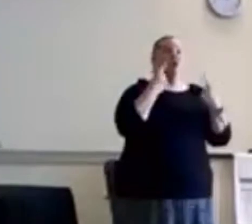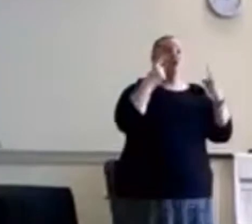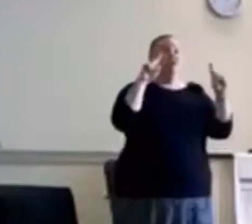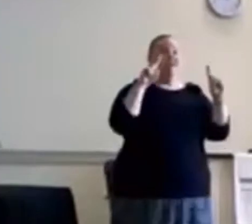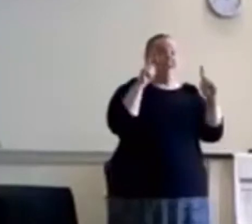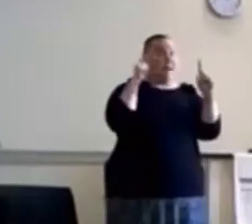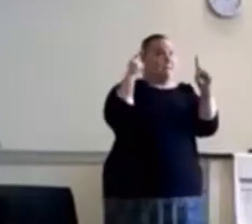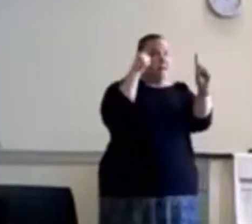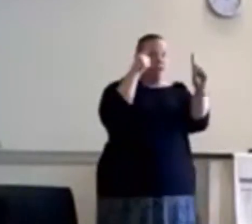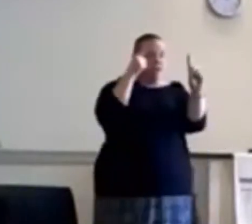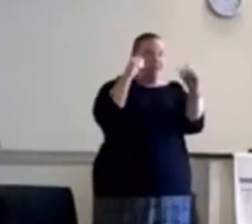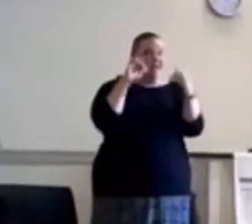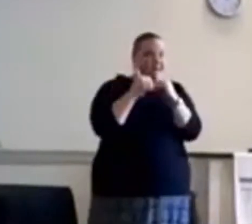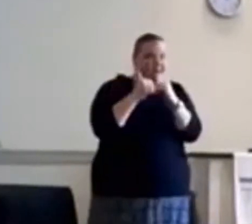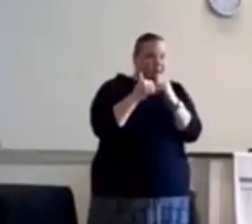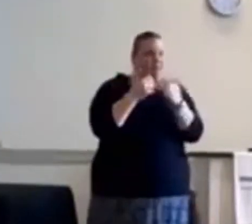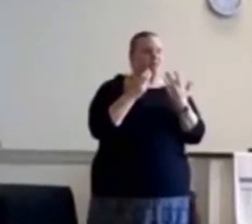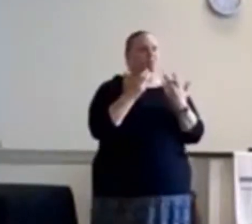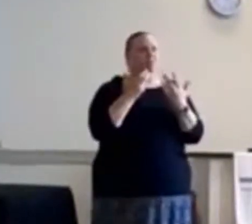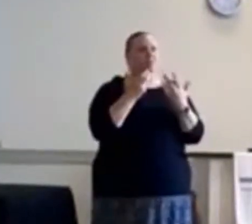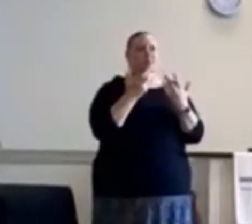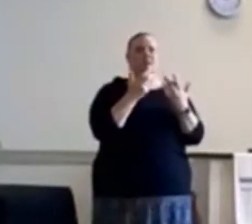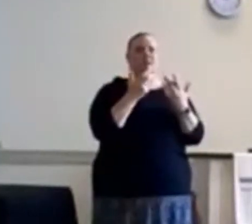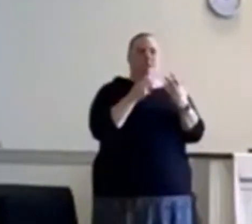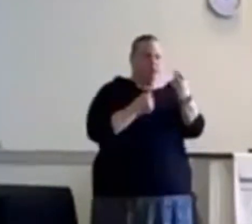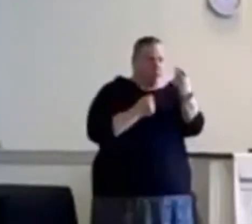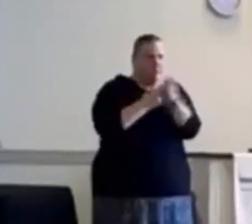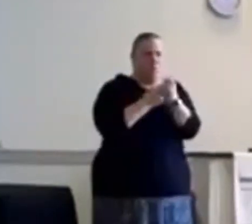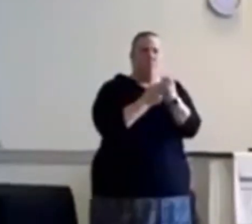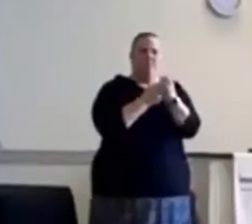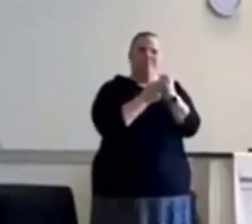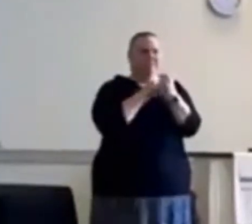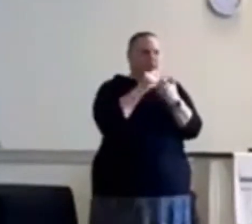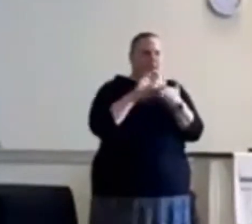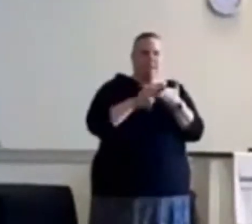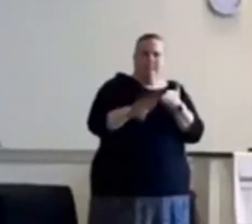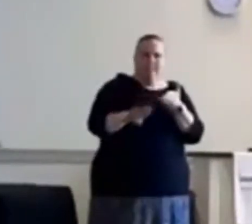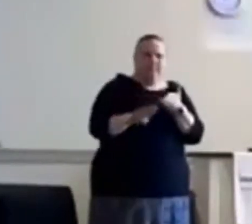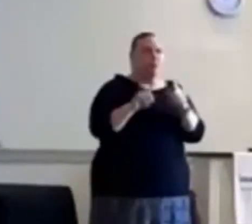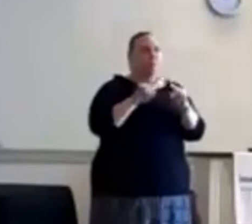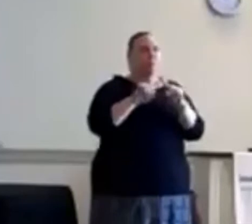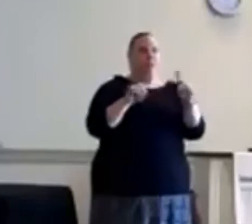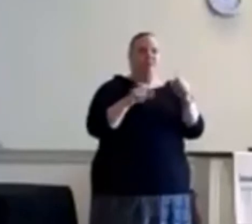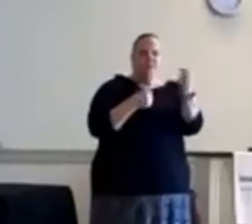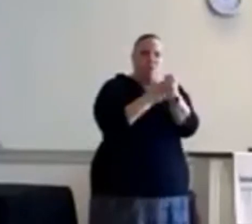through unwavering support for local disability organizations, community